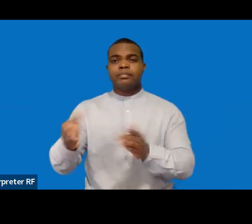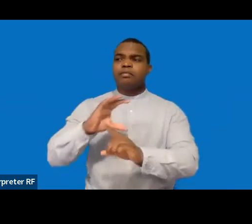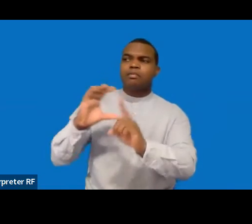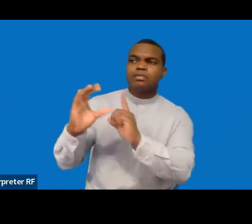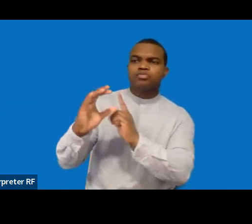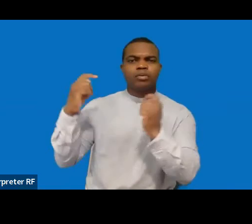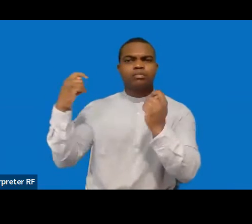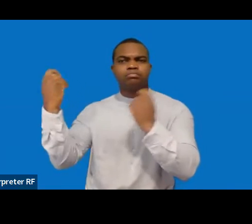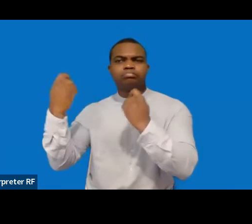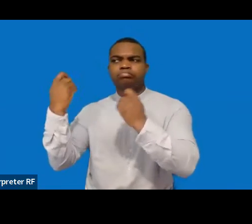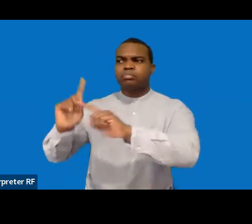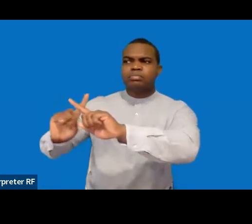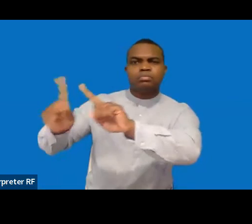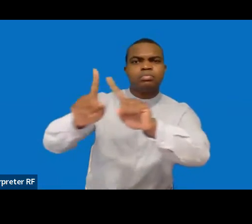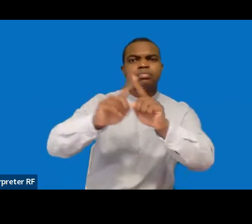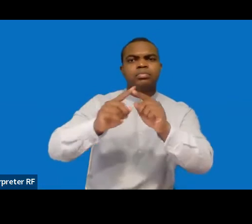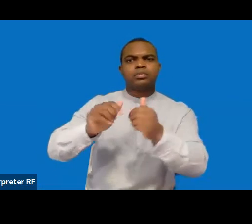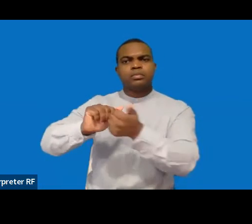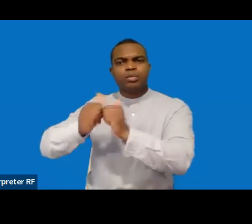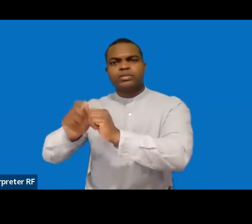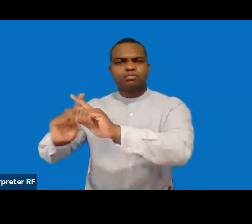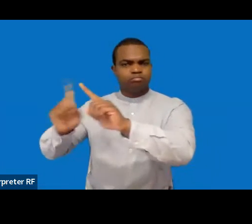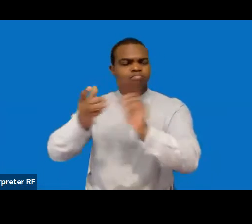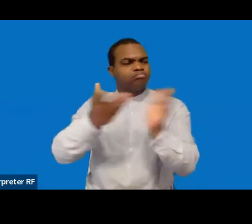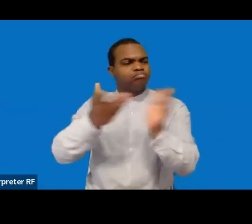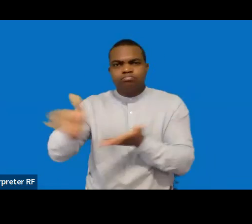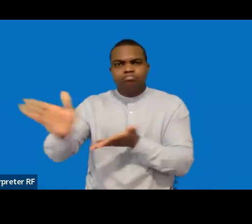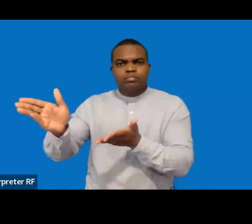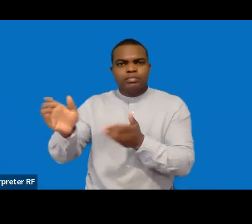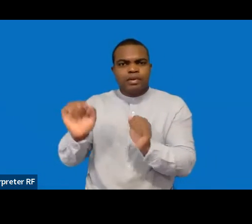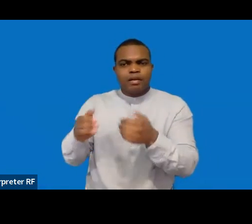including transport discounts and services in all EU countries,